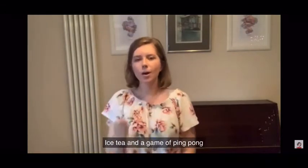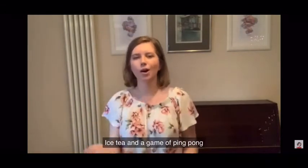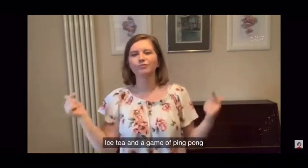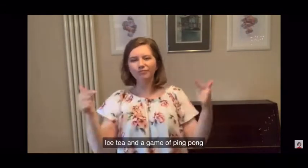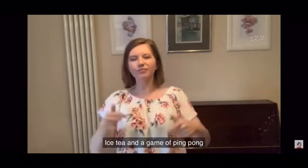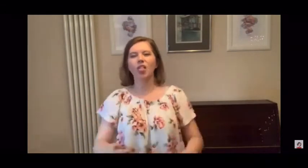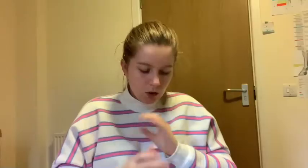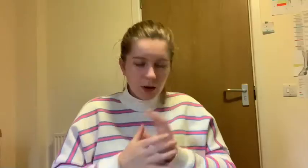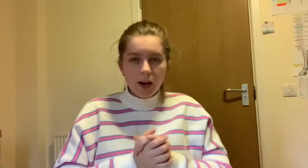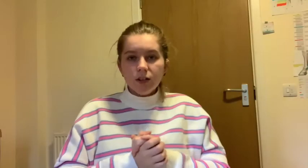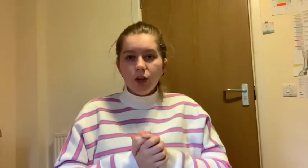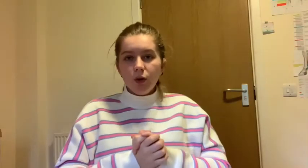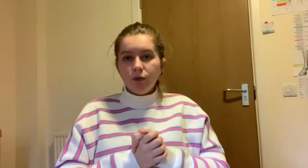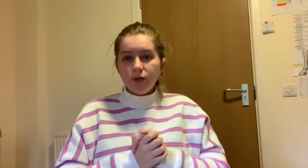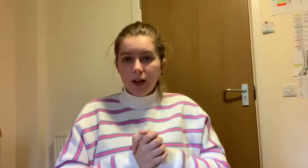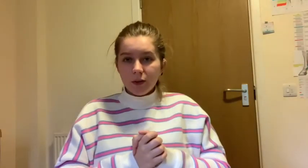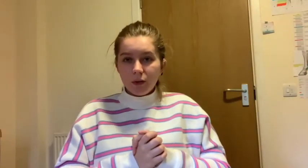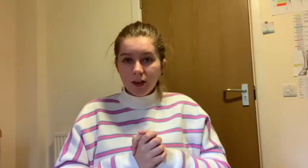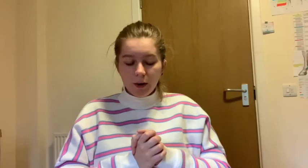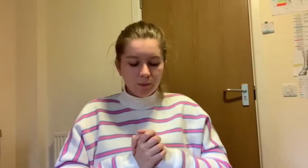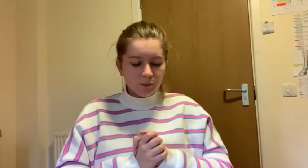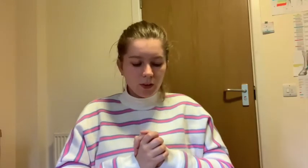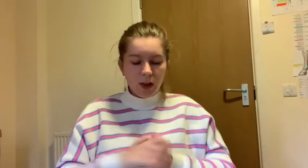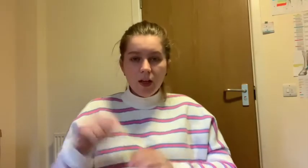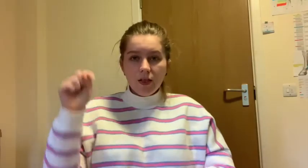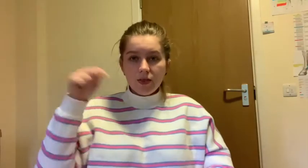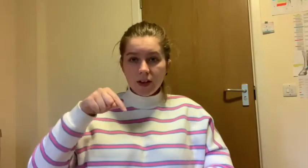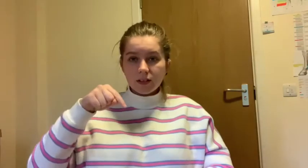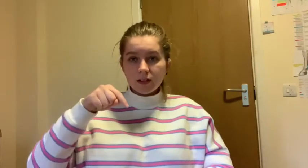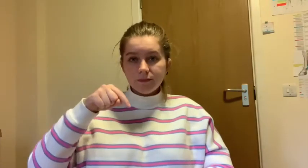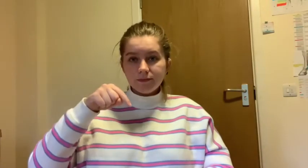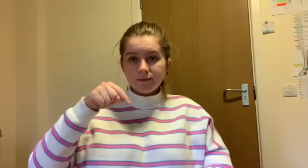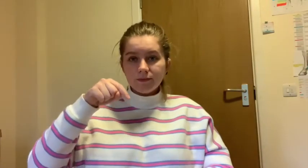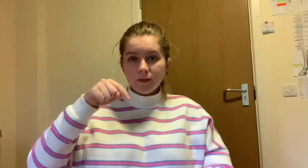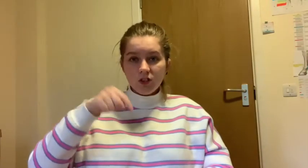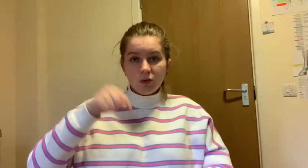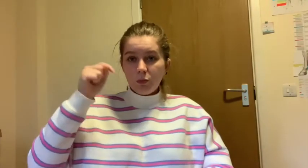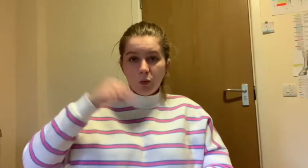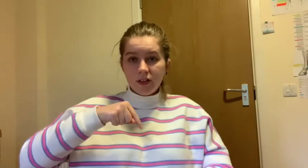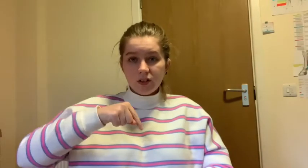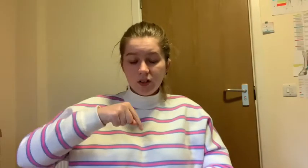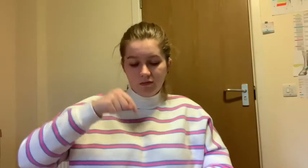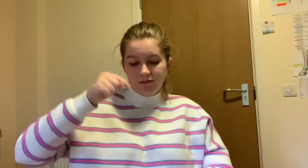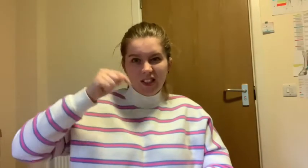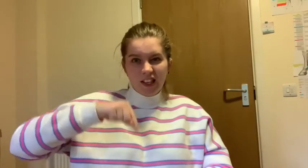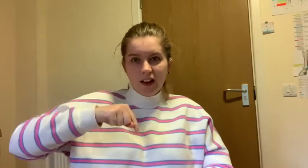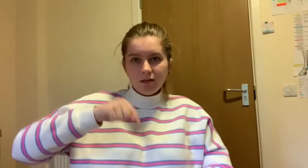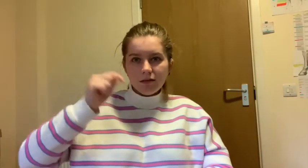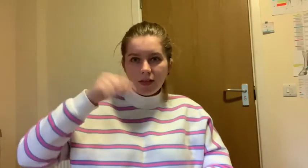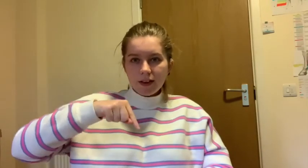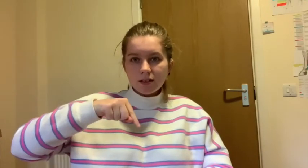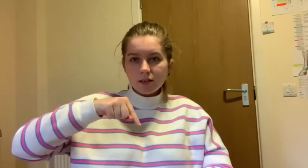Ok so, next one now. "This" just point to today. "This"